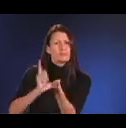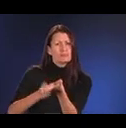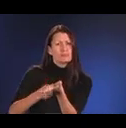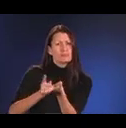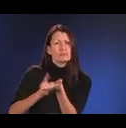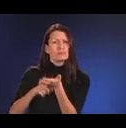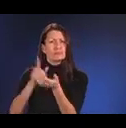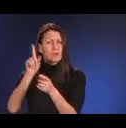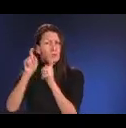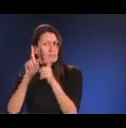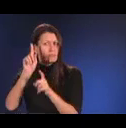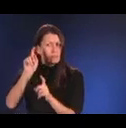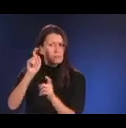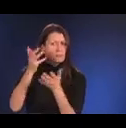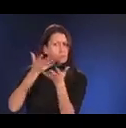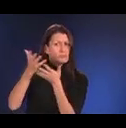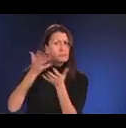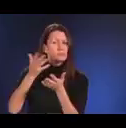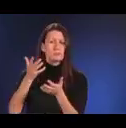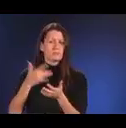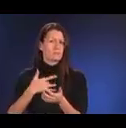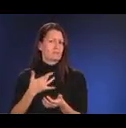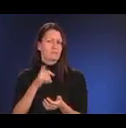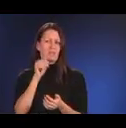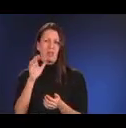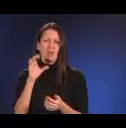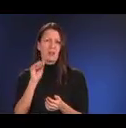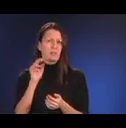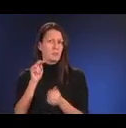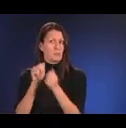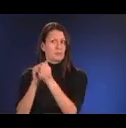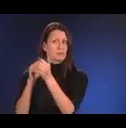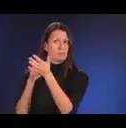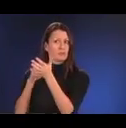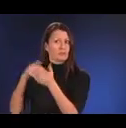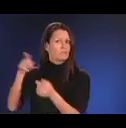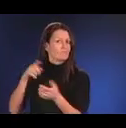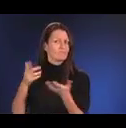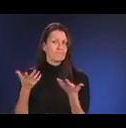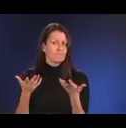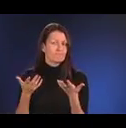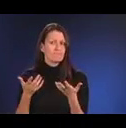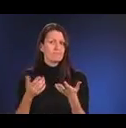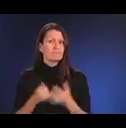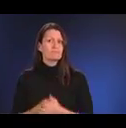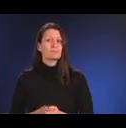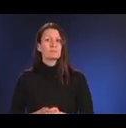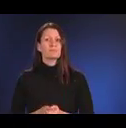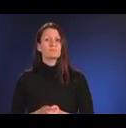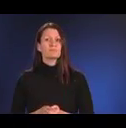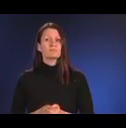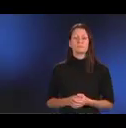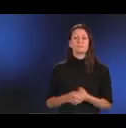and there is not a lot of chance to ask questions or have discussions.